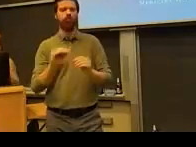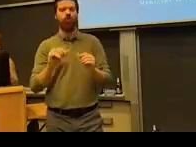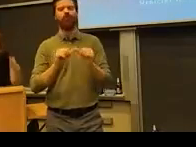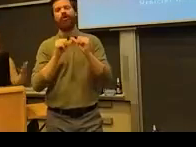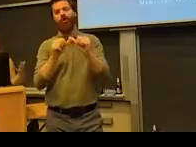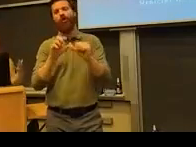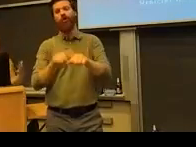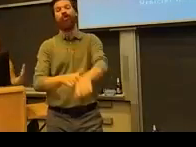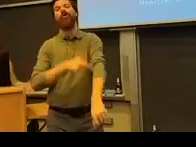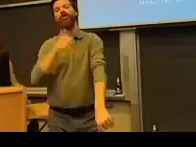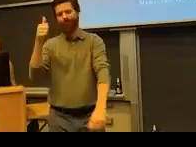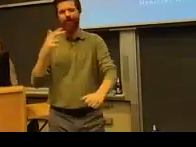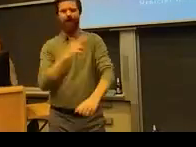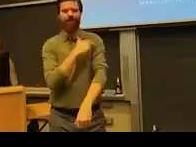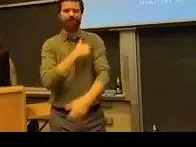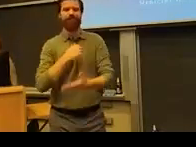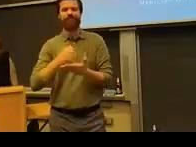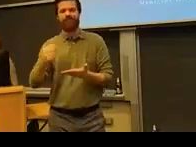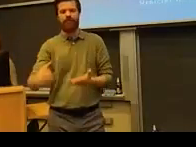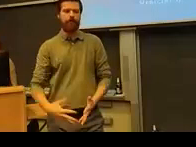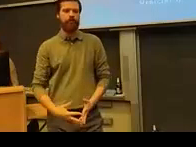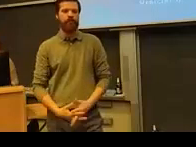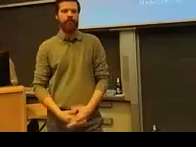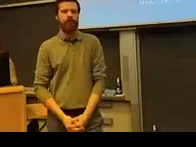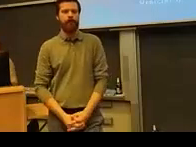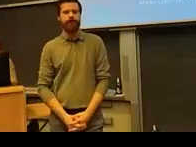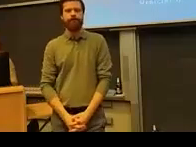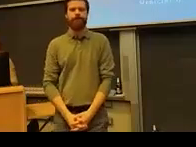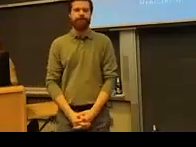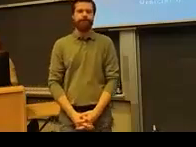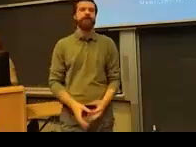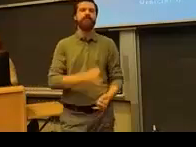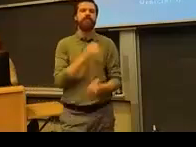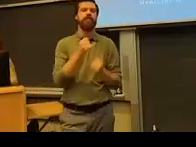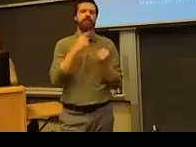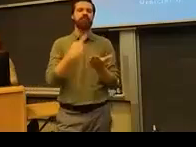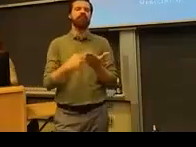even longer hospitalization um and then lastly I'm going to talk about managing in hospital